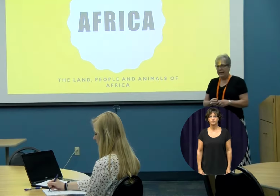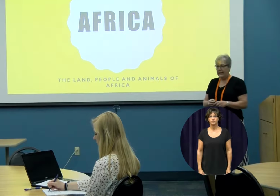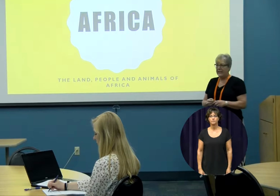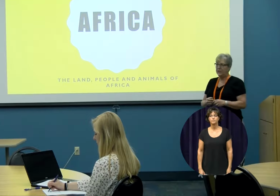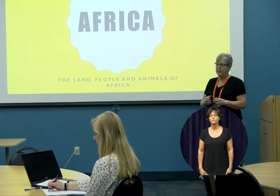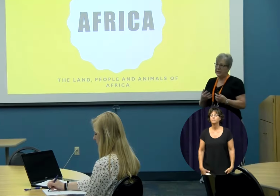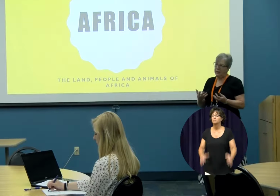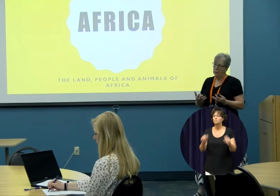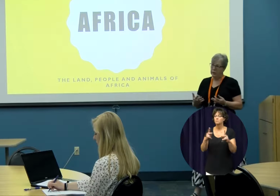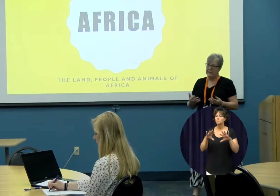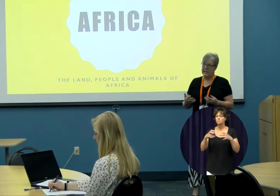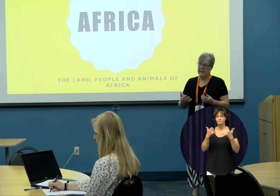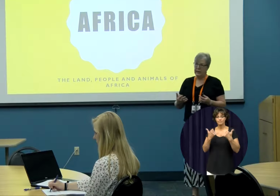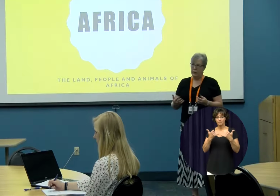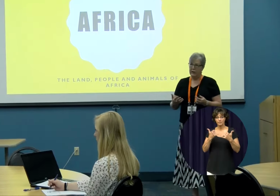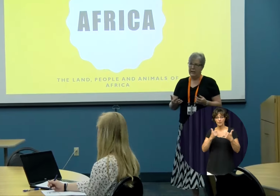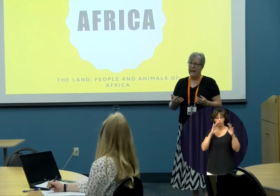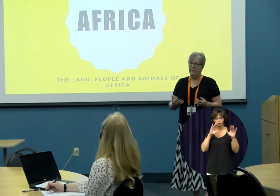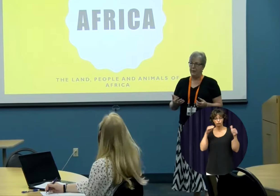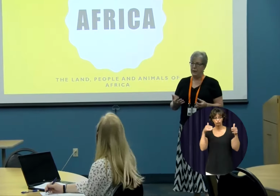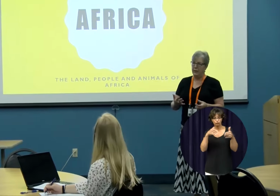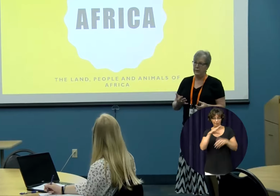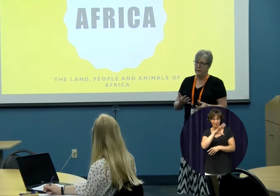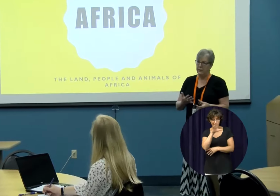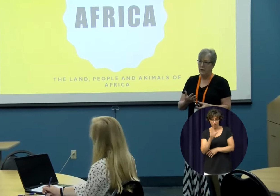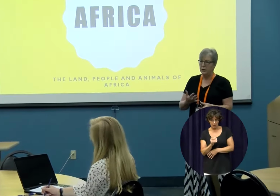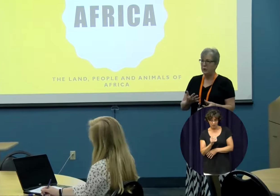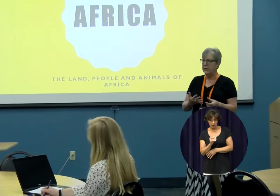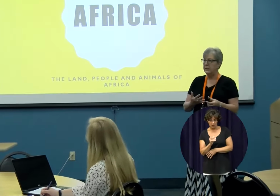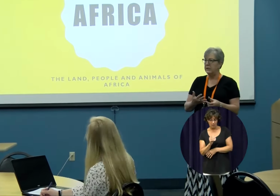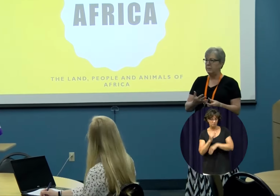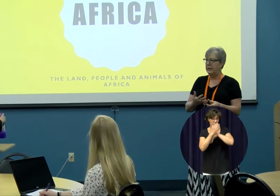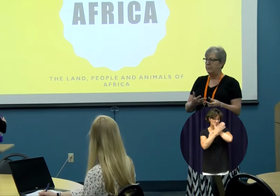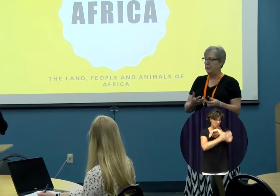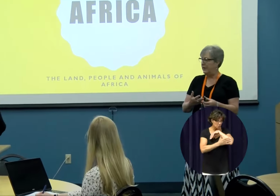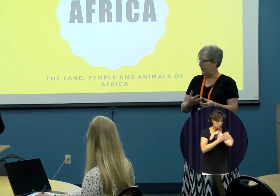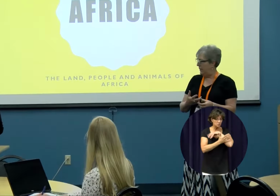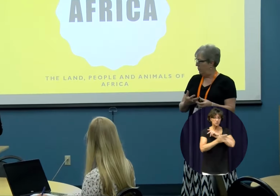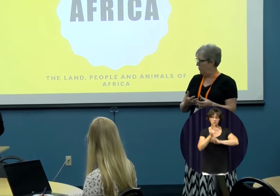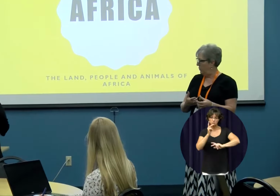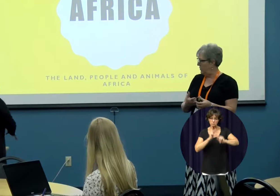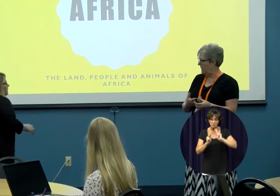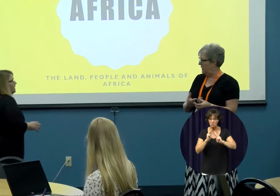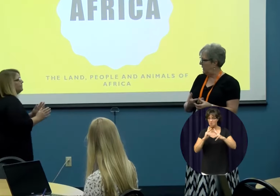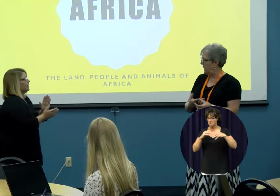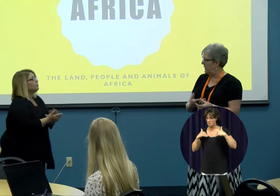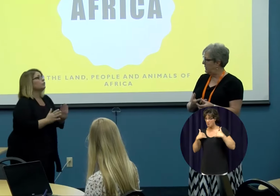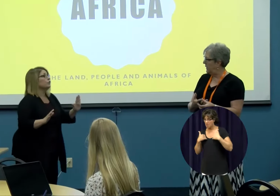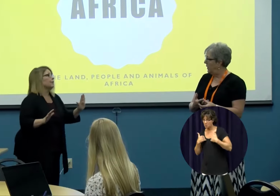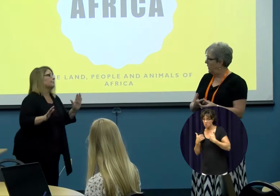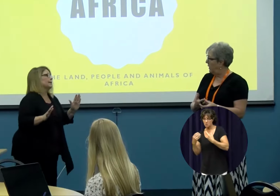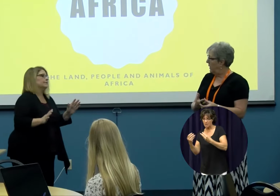Alright class, so today we're going to be taking a look at Africa, the countries, the people, the animals, the land. I'm so sorry I'm late.